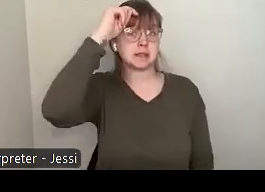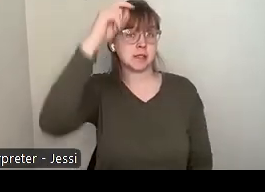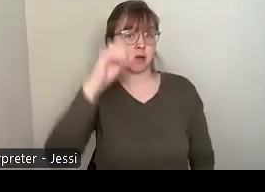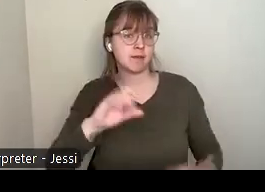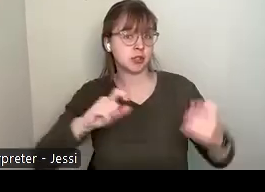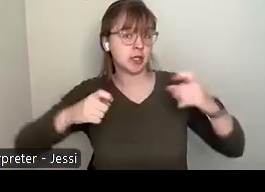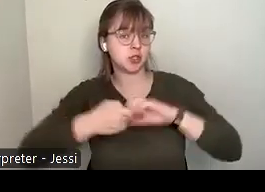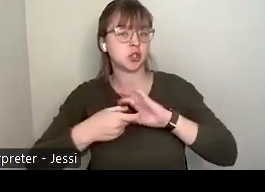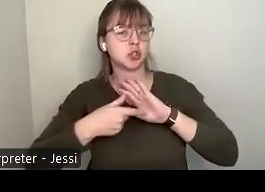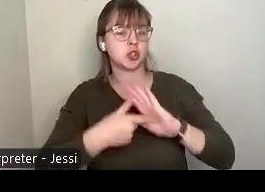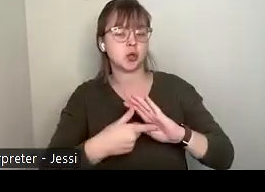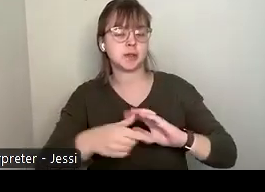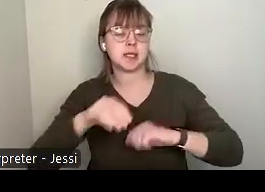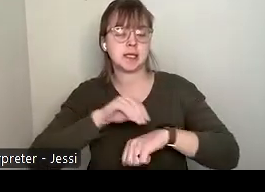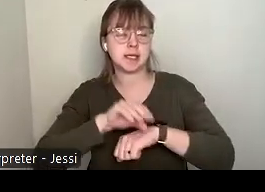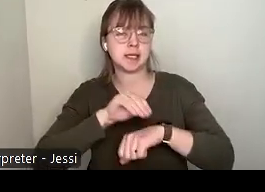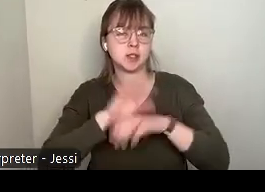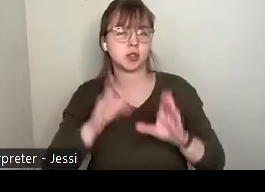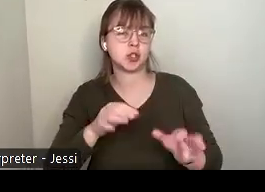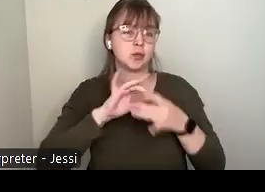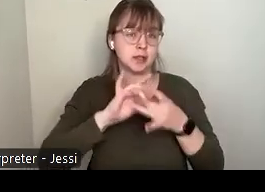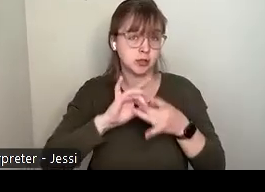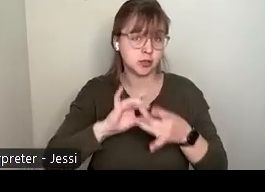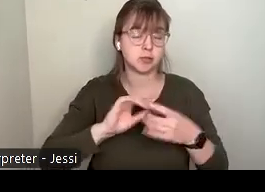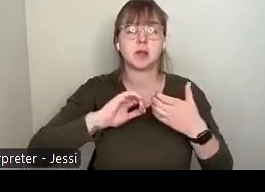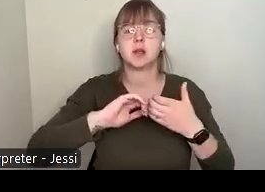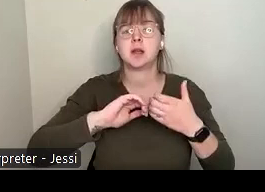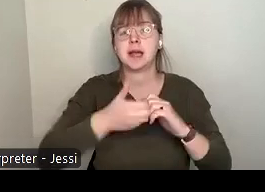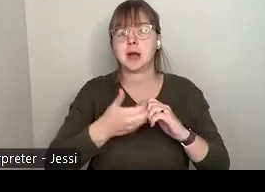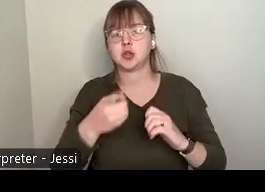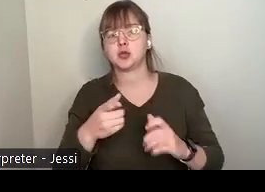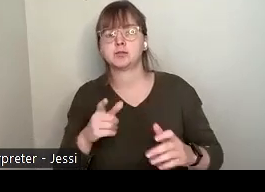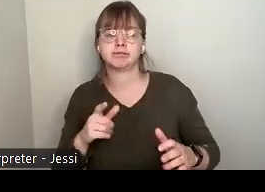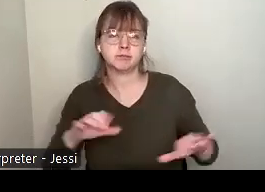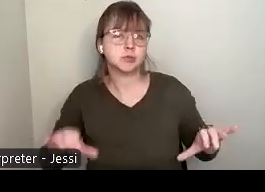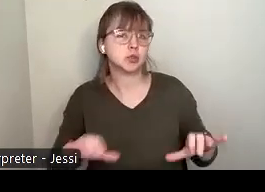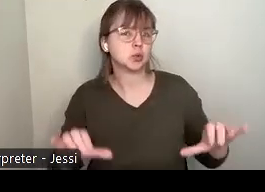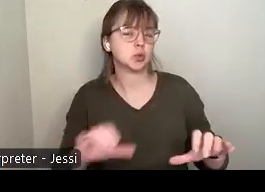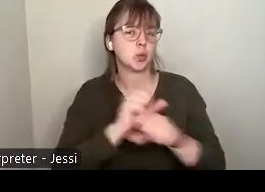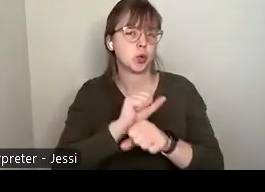Consultants relationships and how they approach the work in addition to the specific activities